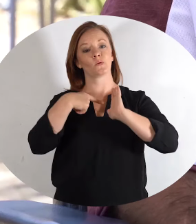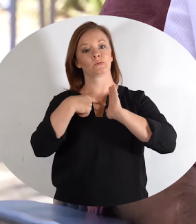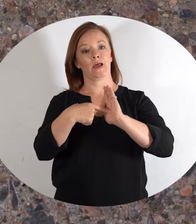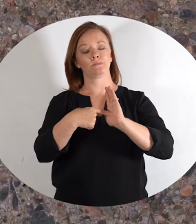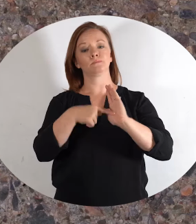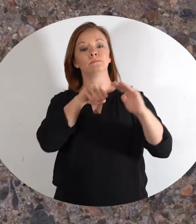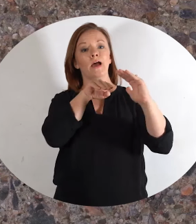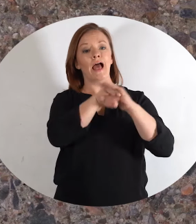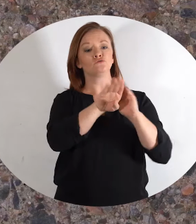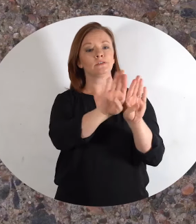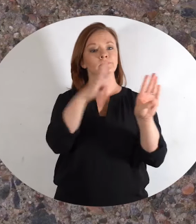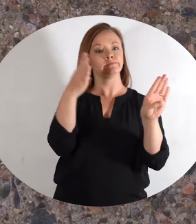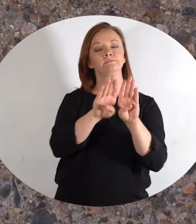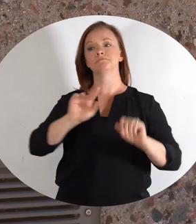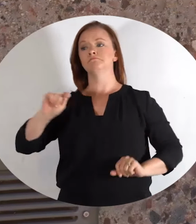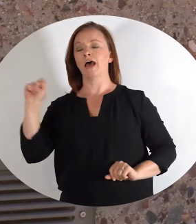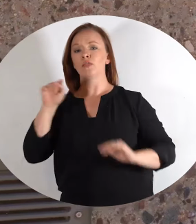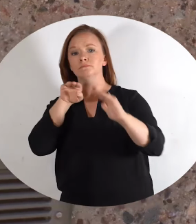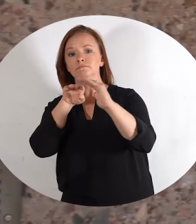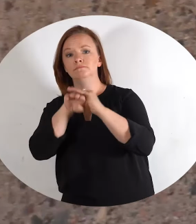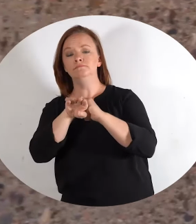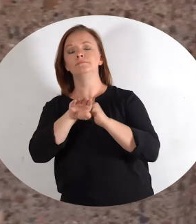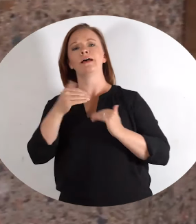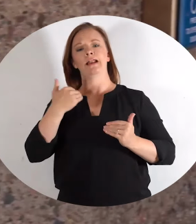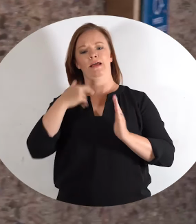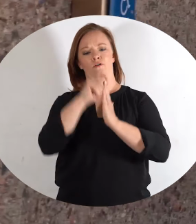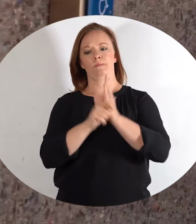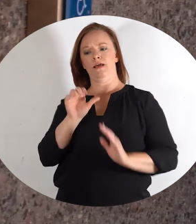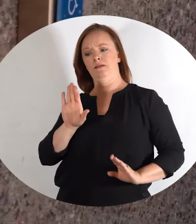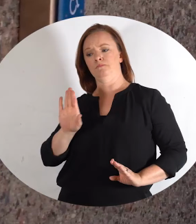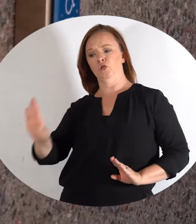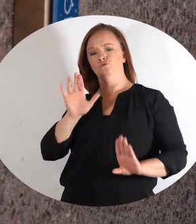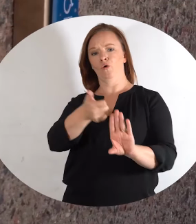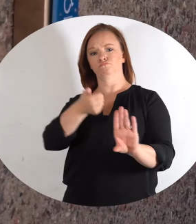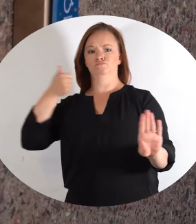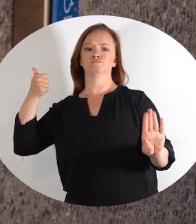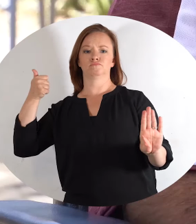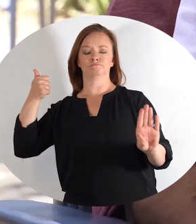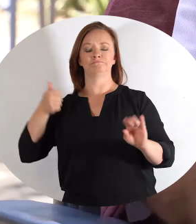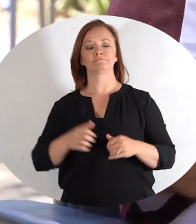We added things like accessible entrances, automatic door buttons and bathrooms as well.